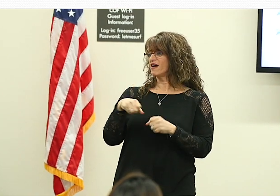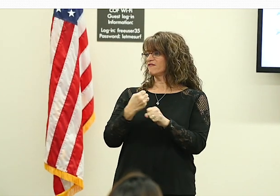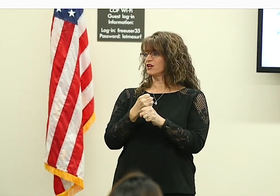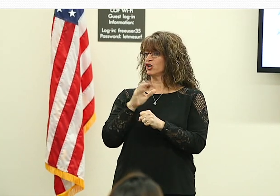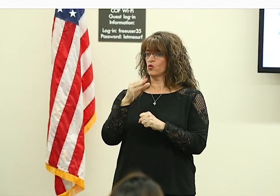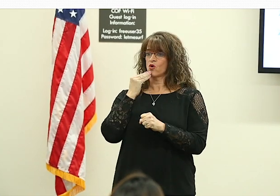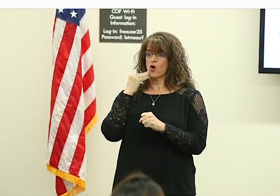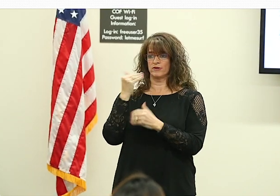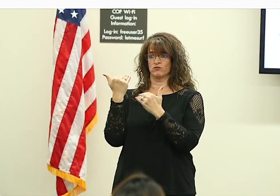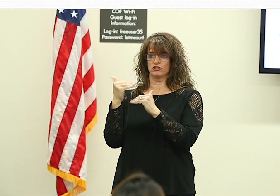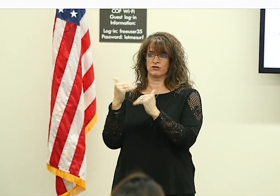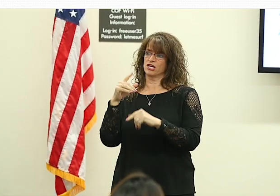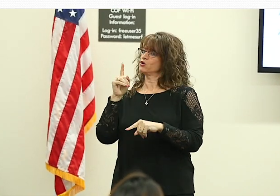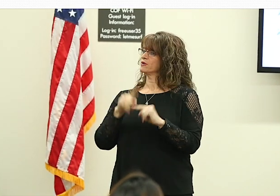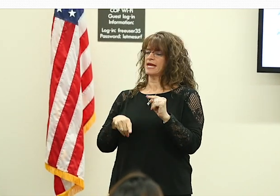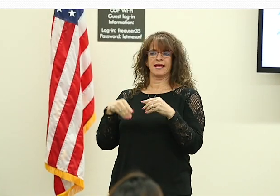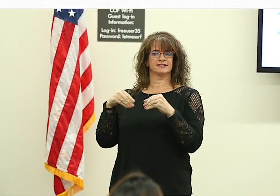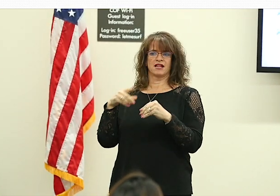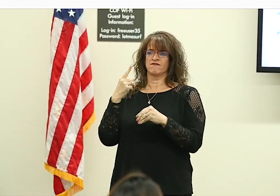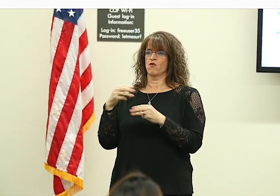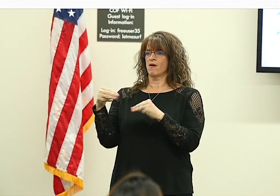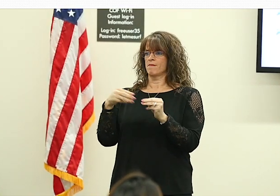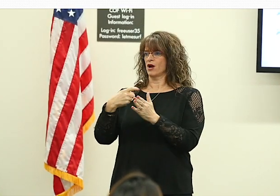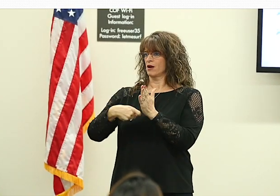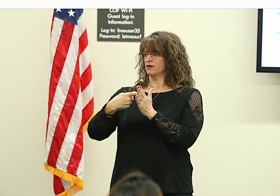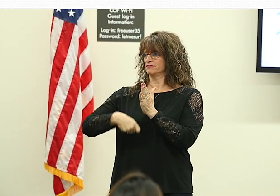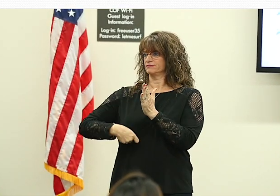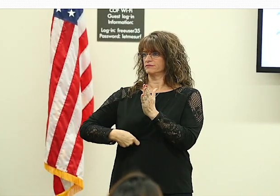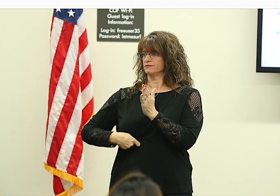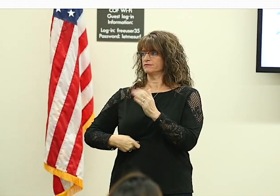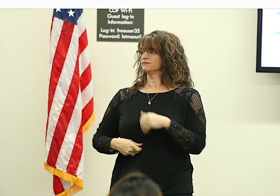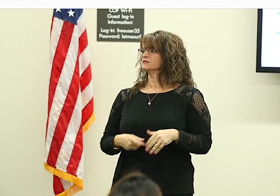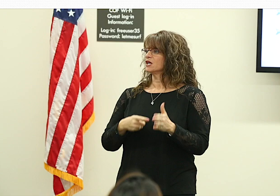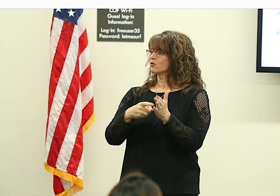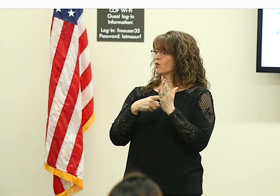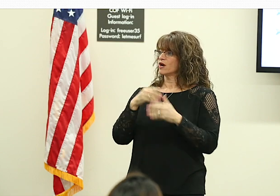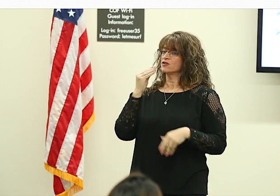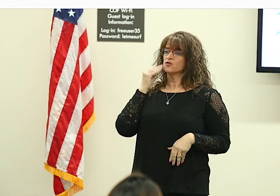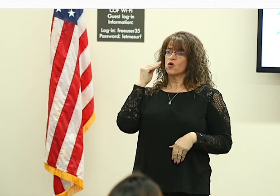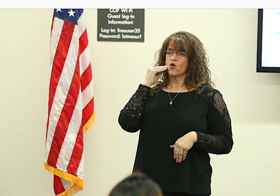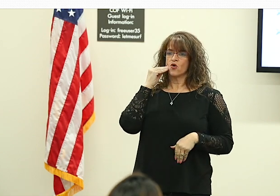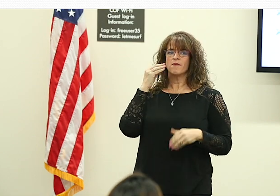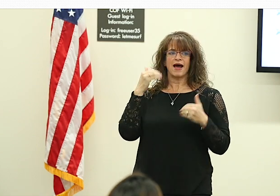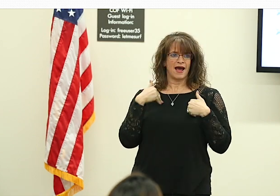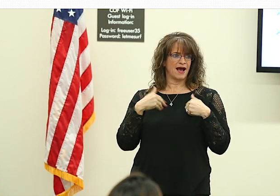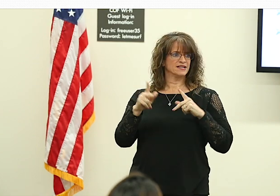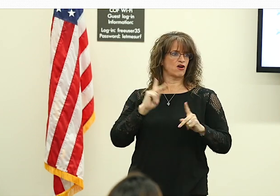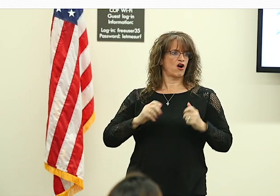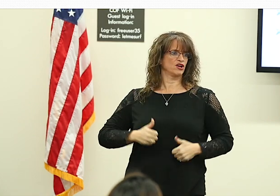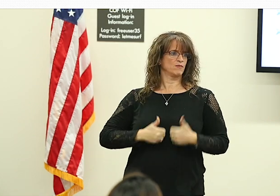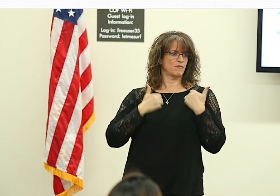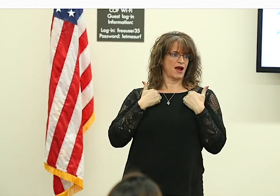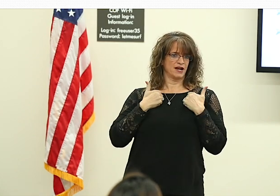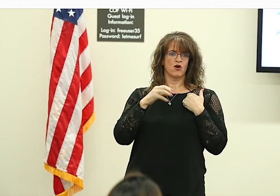and you cannot sell it at market. It requires that the home be owner occupied, you cannot rent the home.